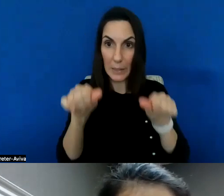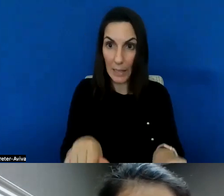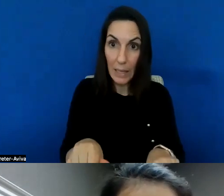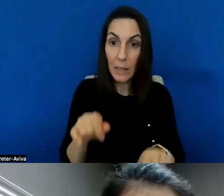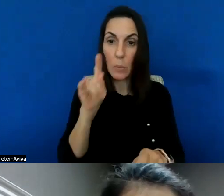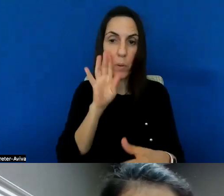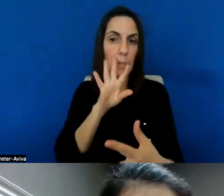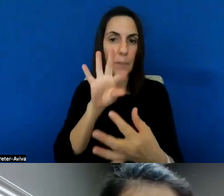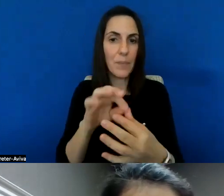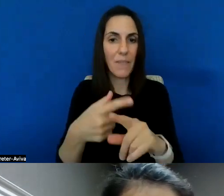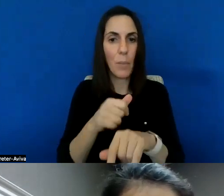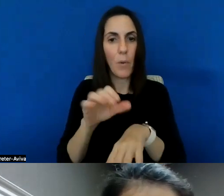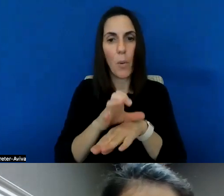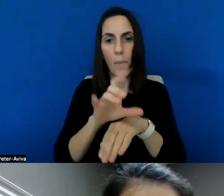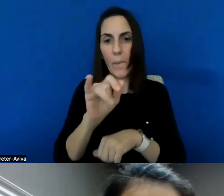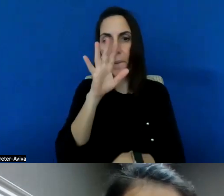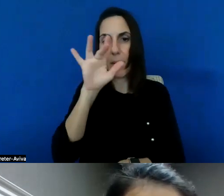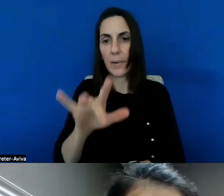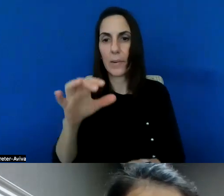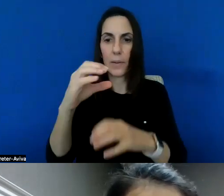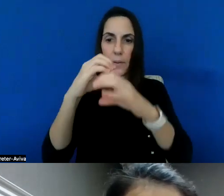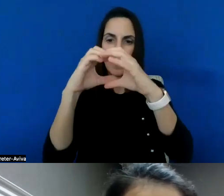from a computer, you can click on the globe at the bottom of the screen.